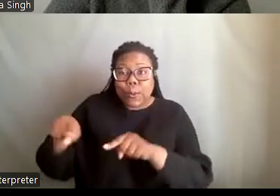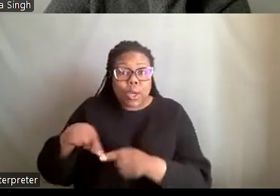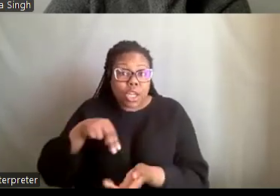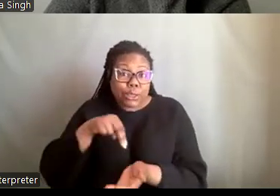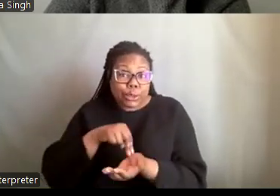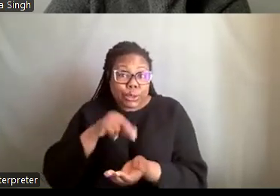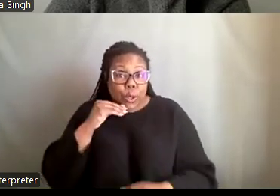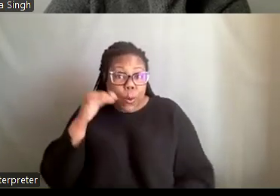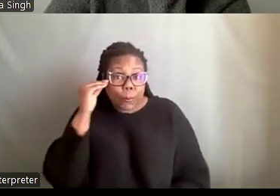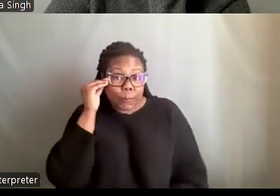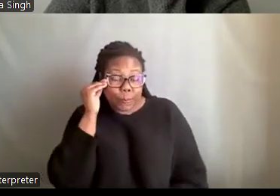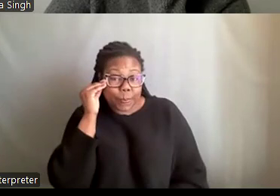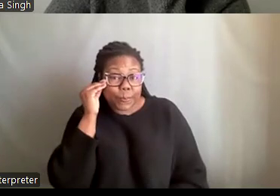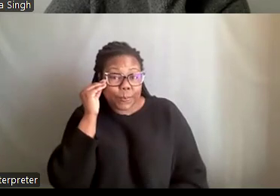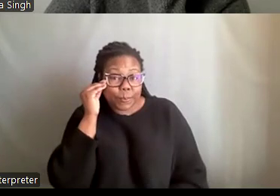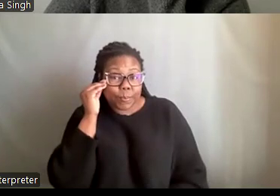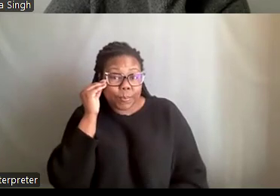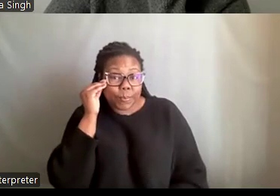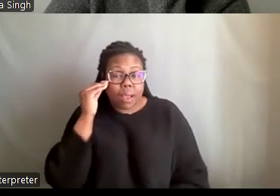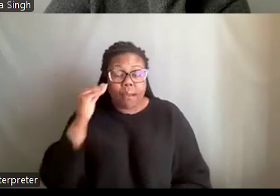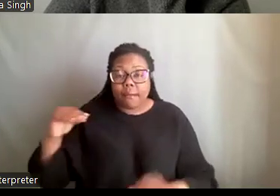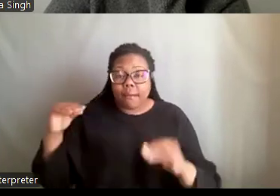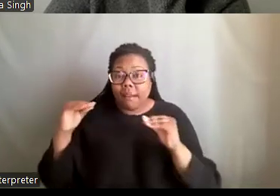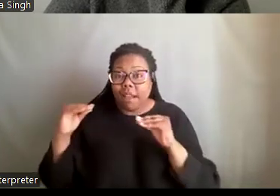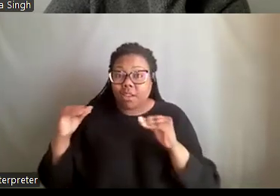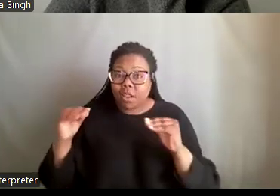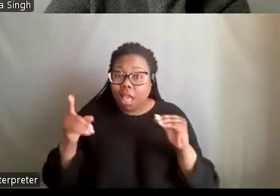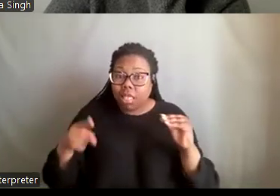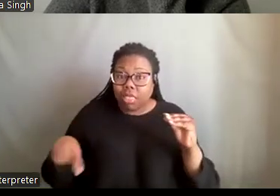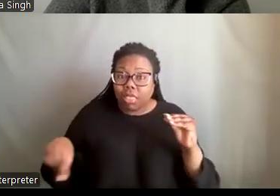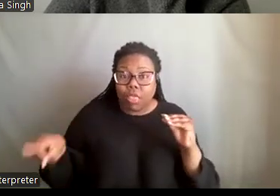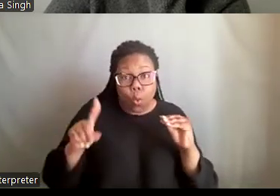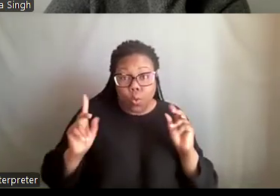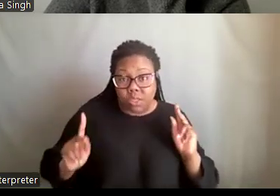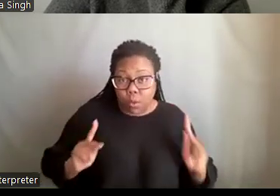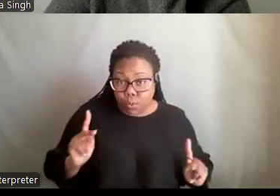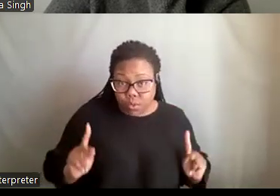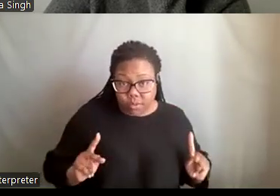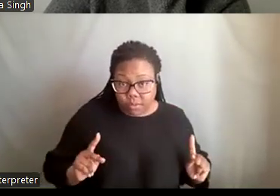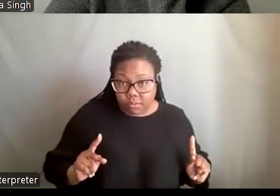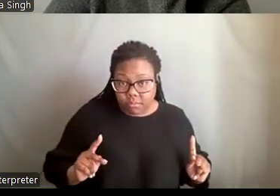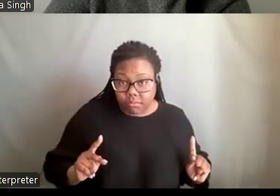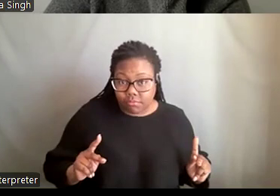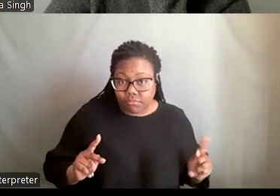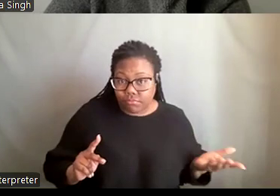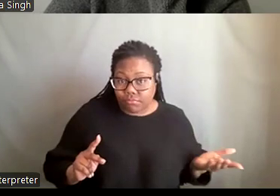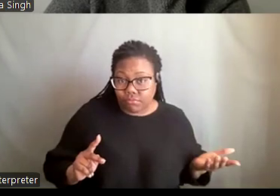Maybe getting in the trenches is going up in some of these nursing homes and educating